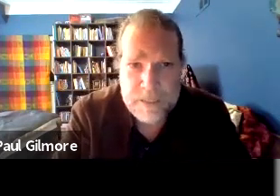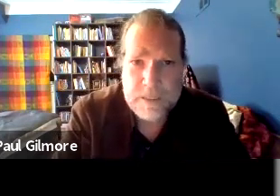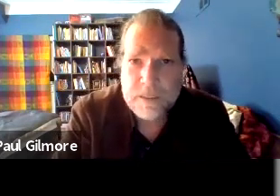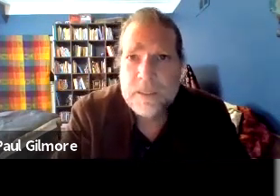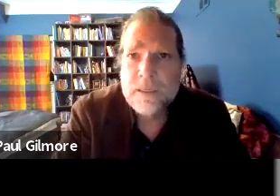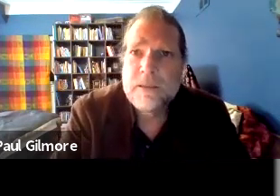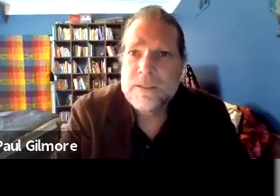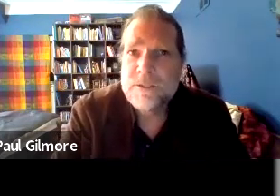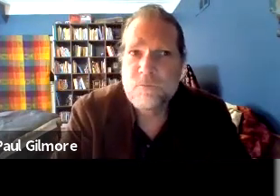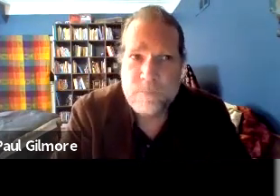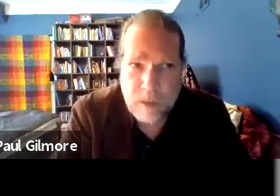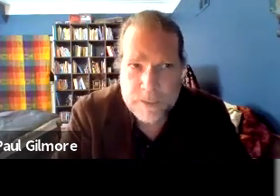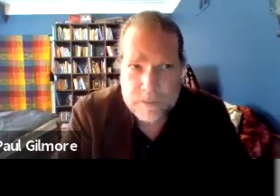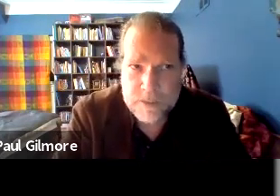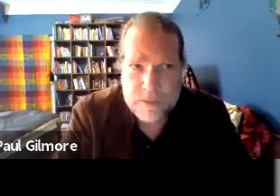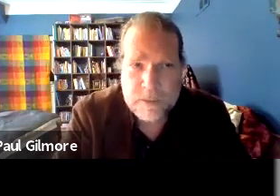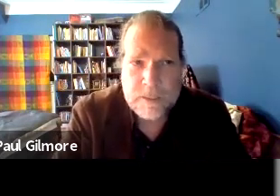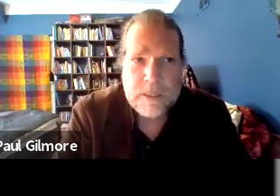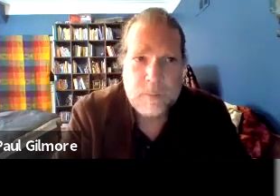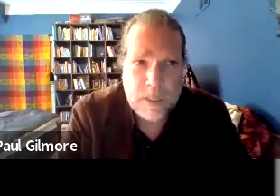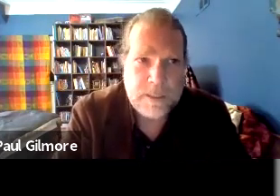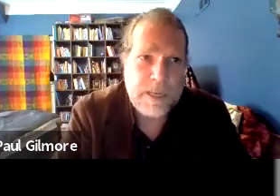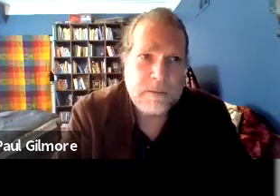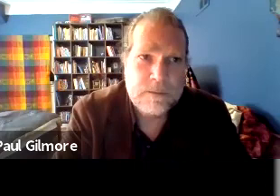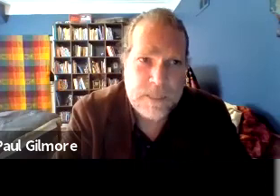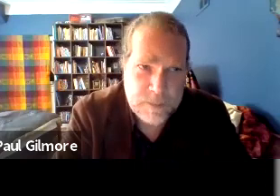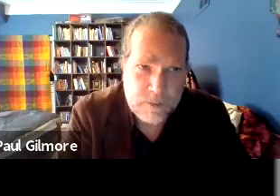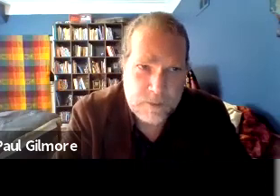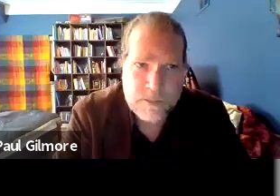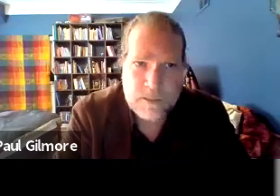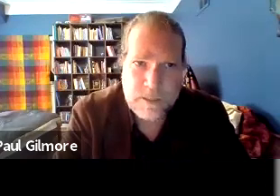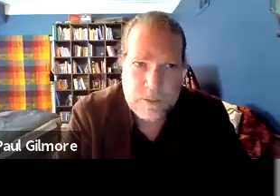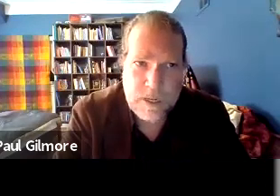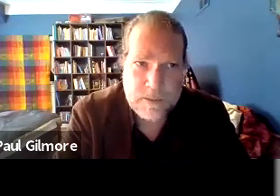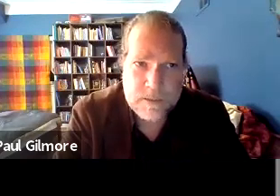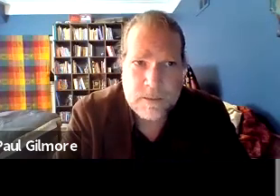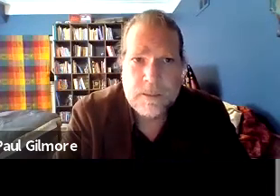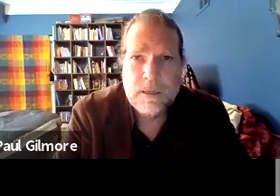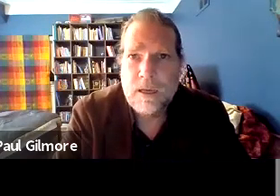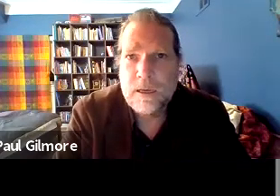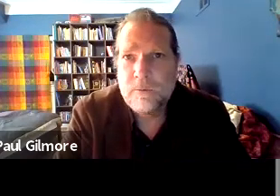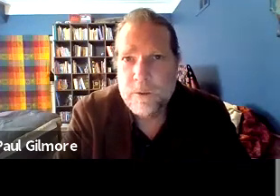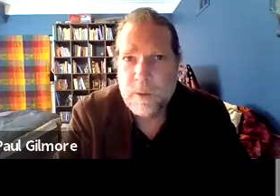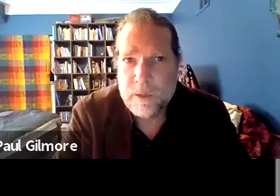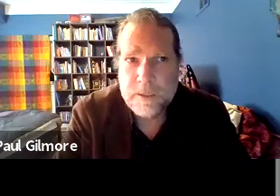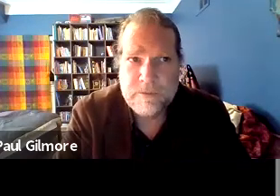be this is republicans complaining about Democrats, the democrats were the party of